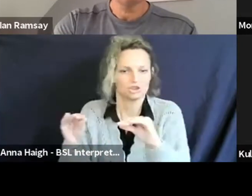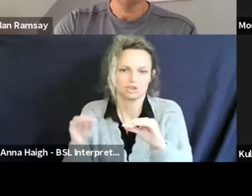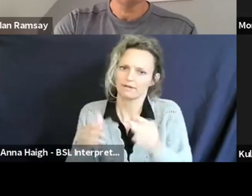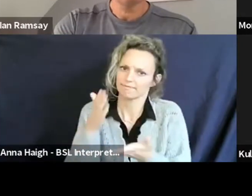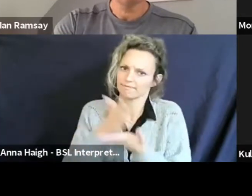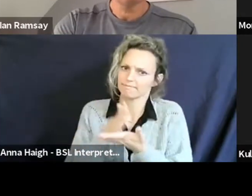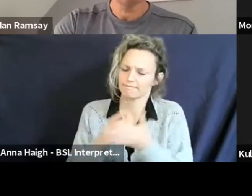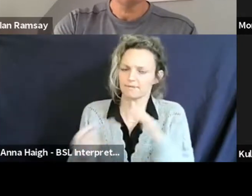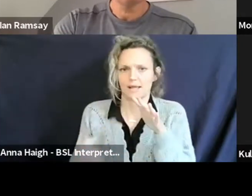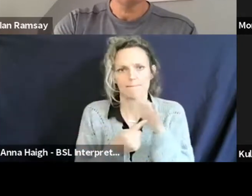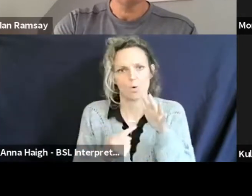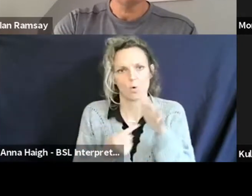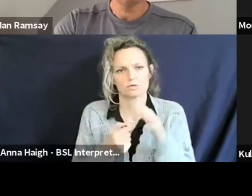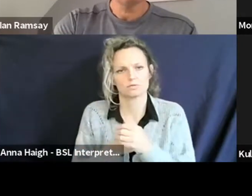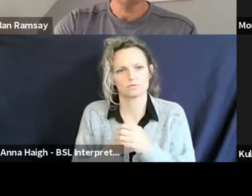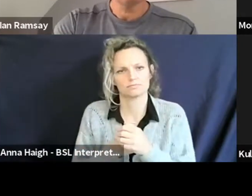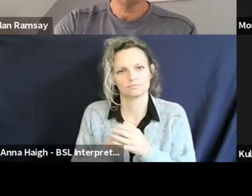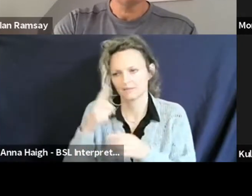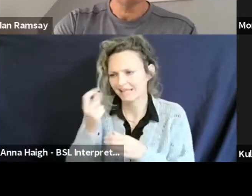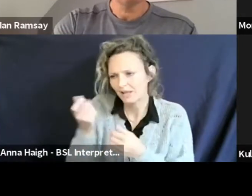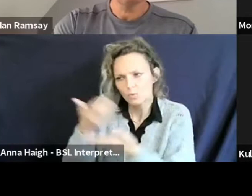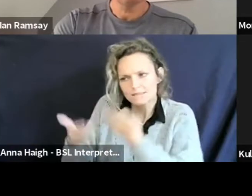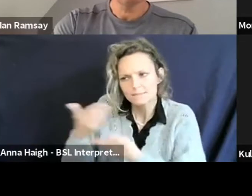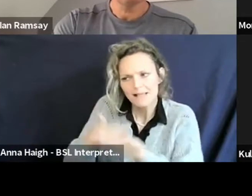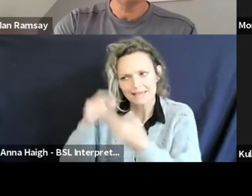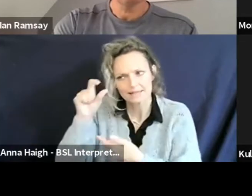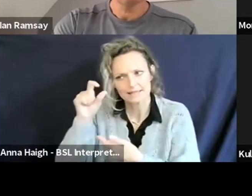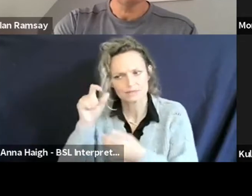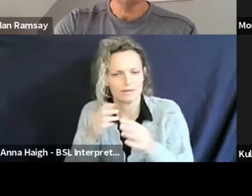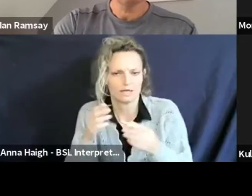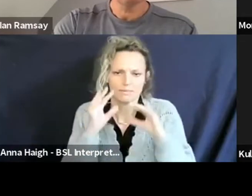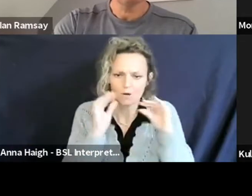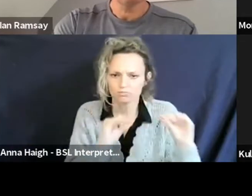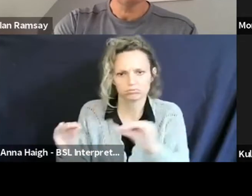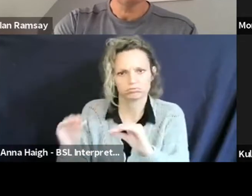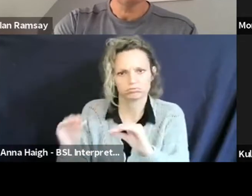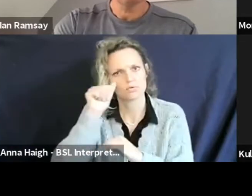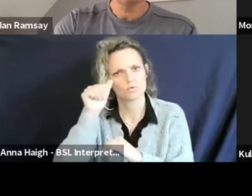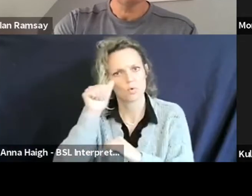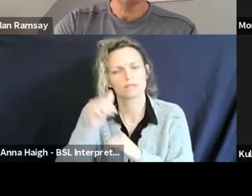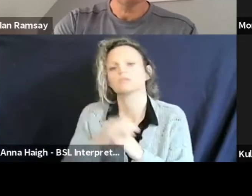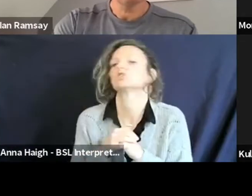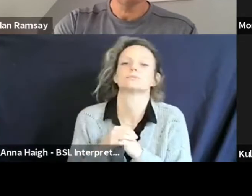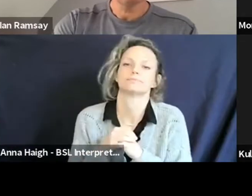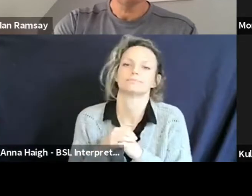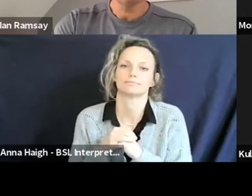It seems from what you have been saying that building now an awareness across the organisation is really vital and critical.